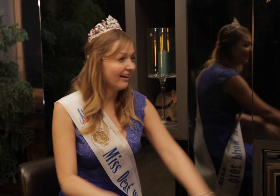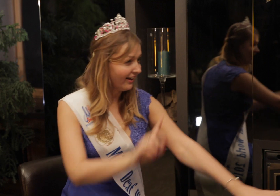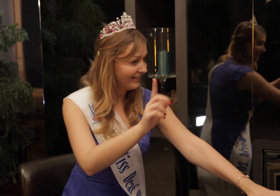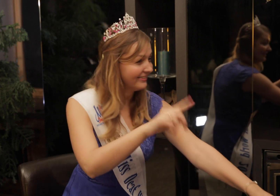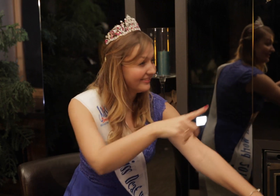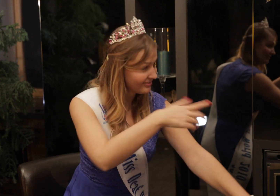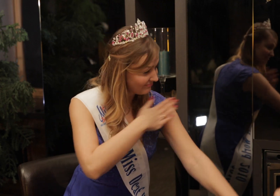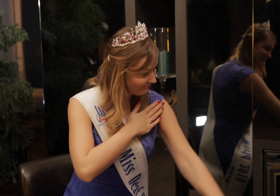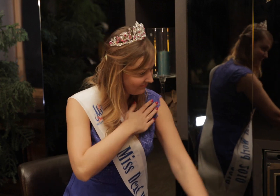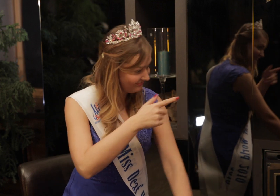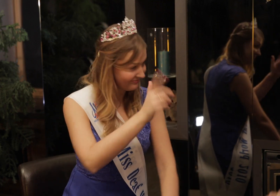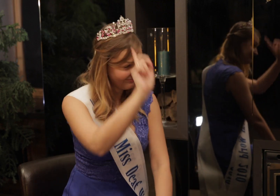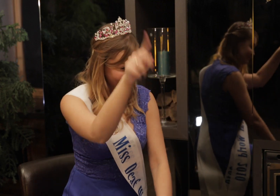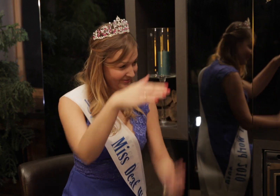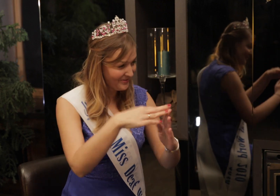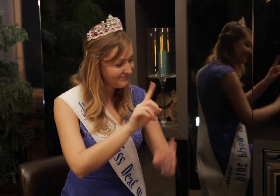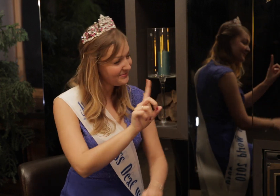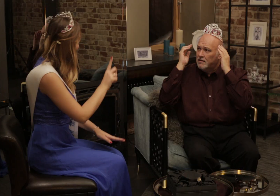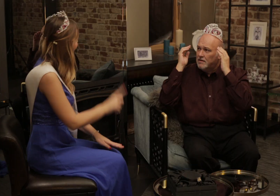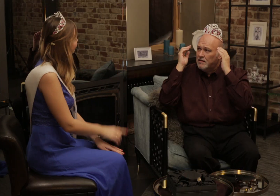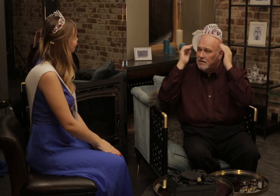Wait! That crown is mine; you cannot take it home with you!